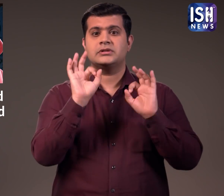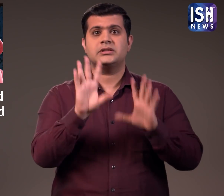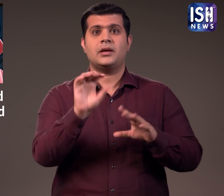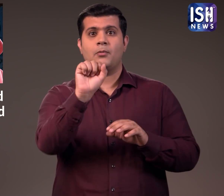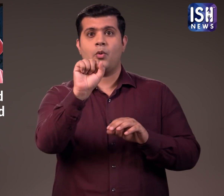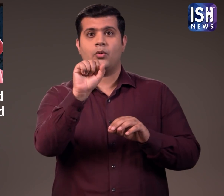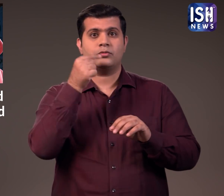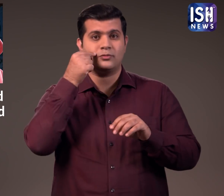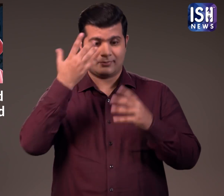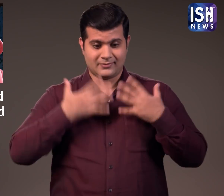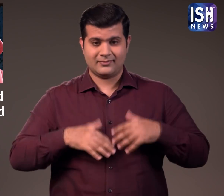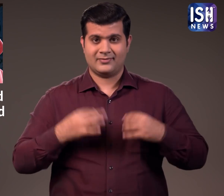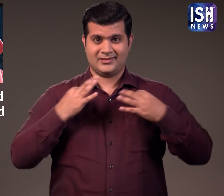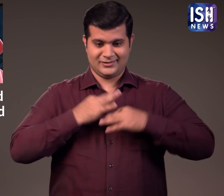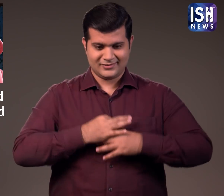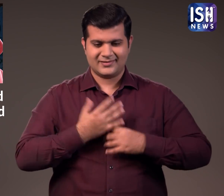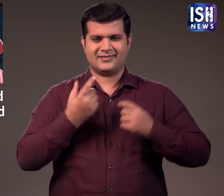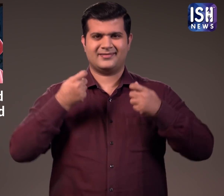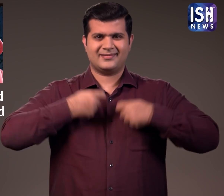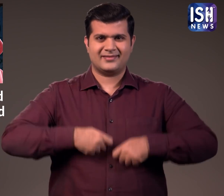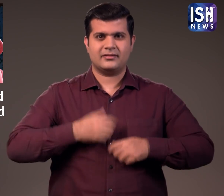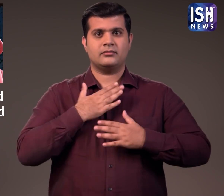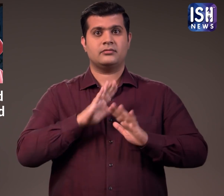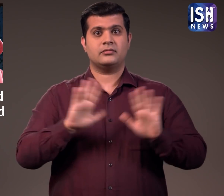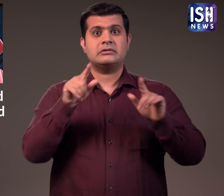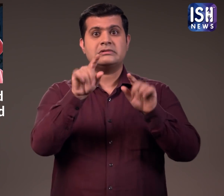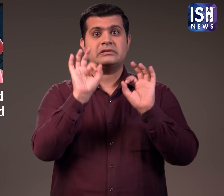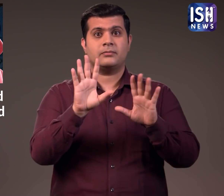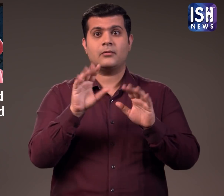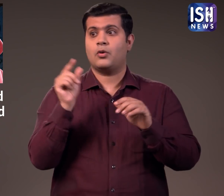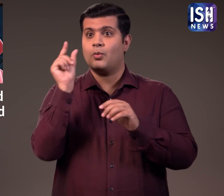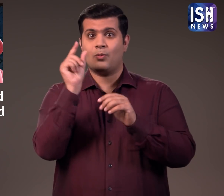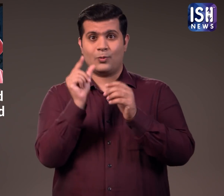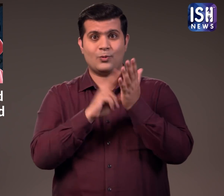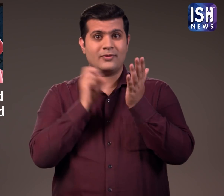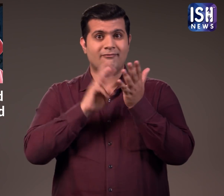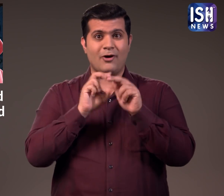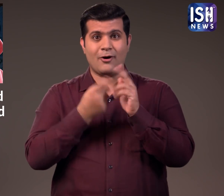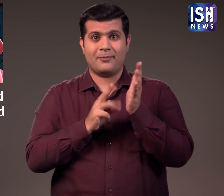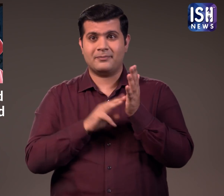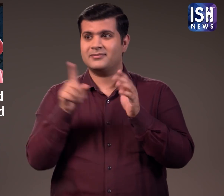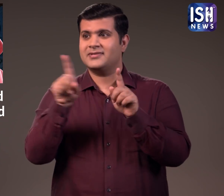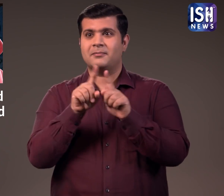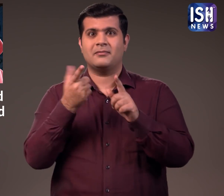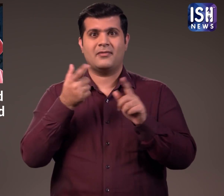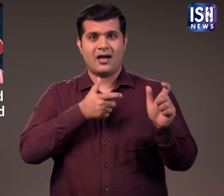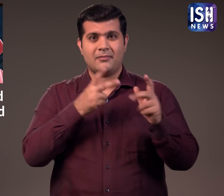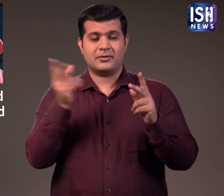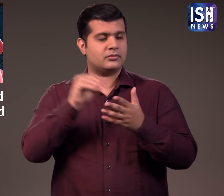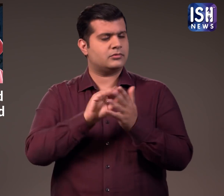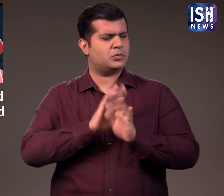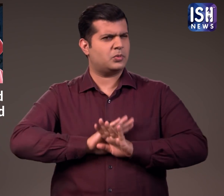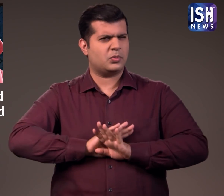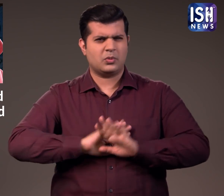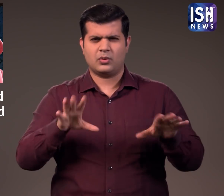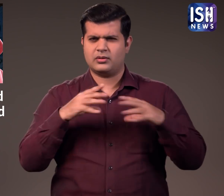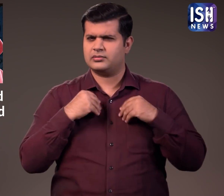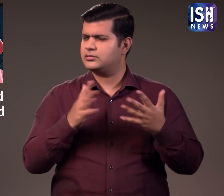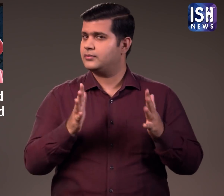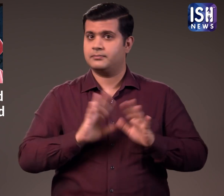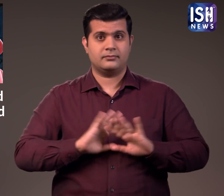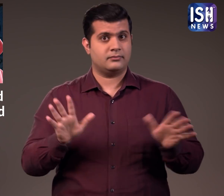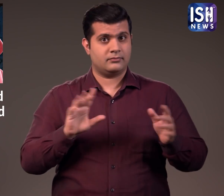You can only wear your normal clothes and uniforms will not be allowed.